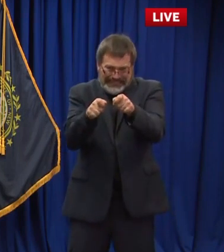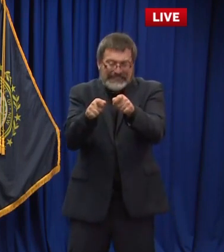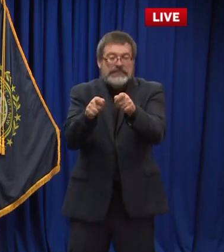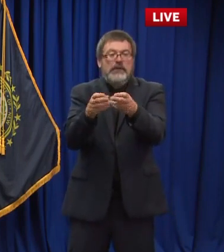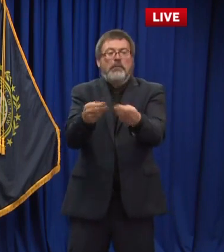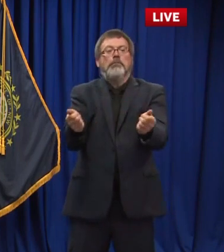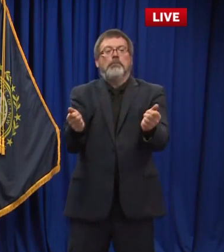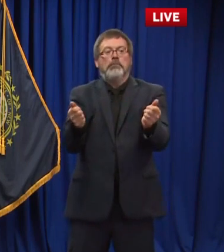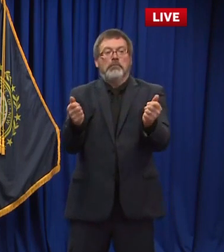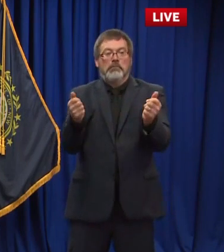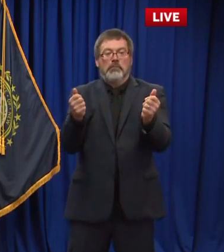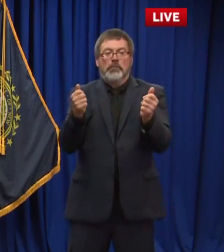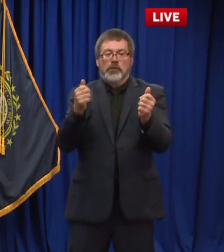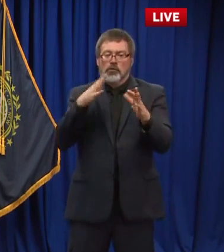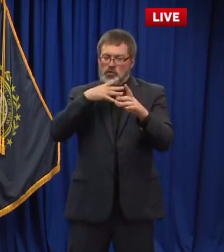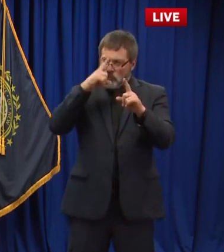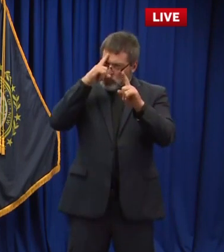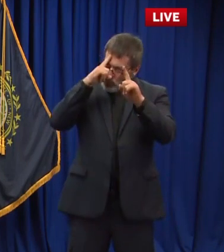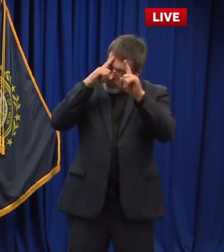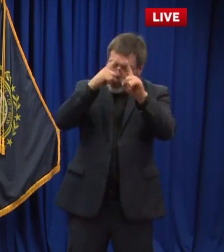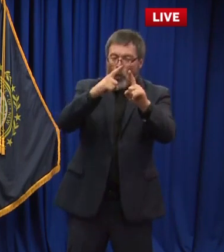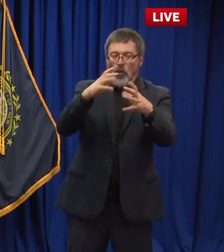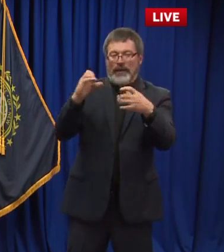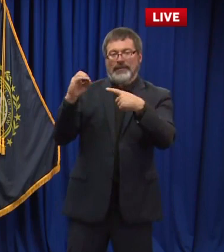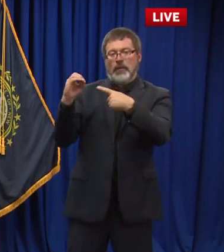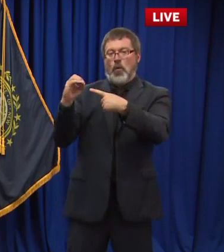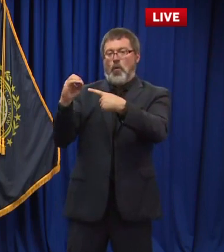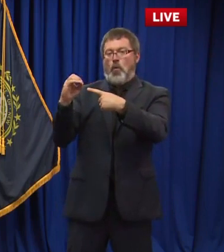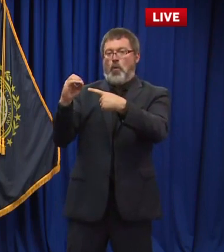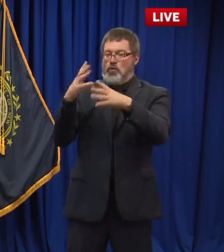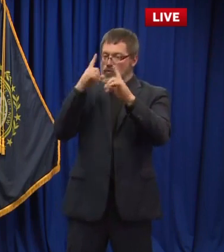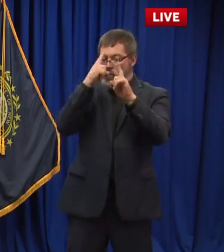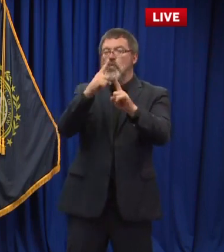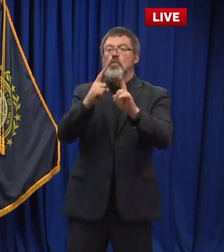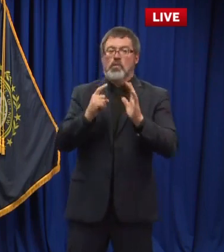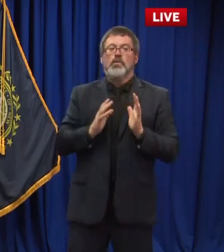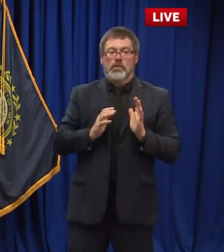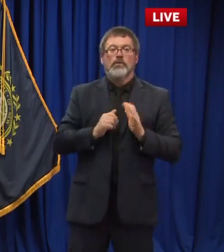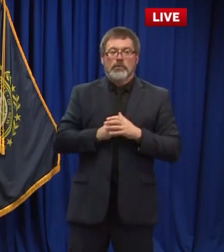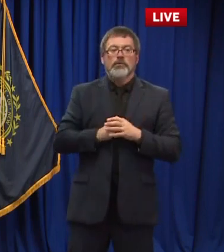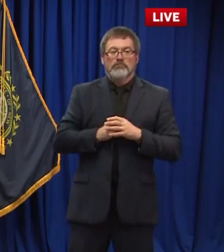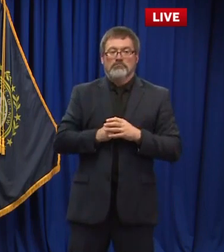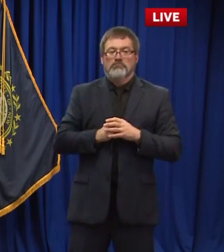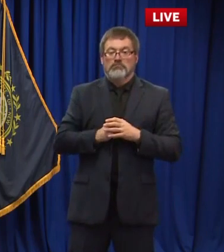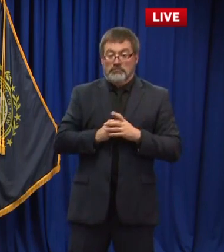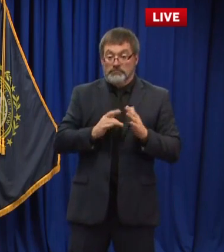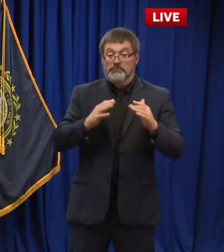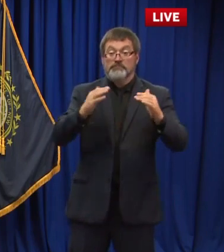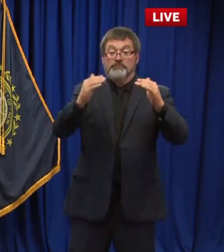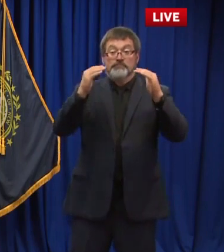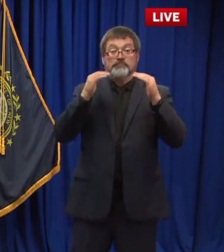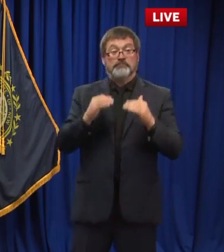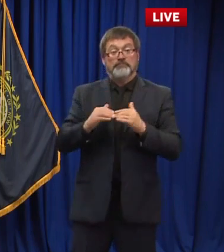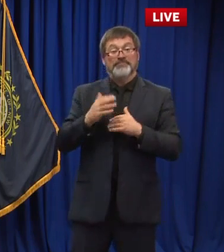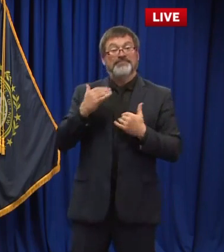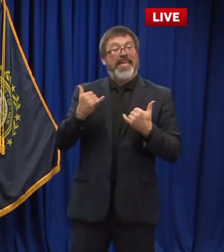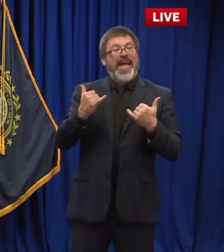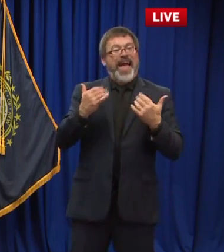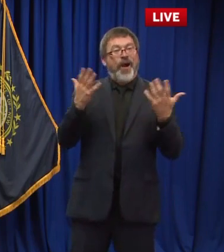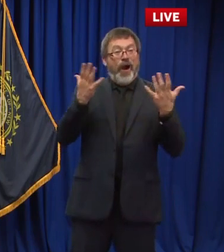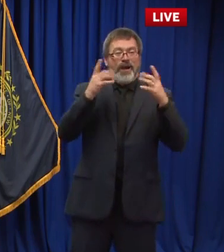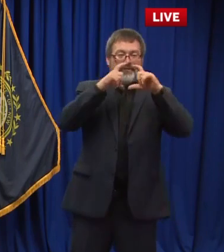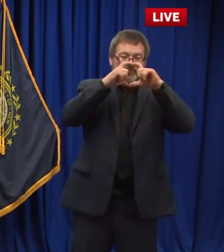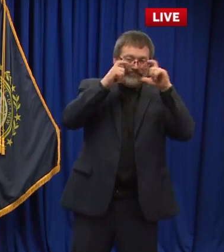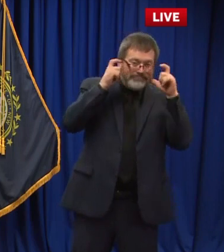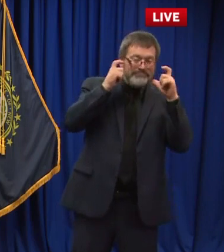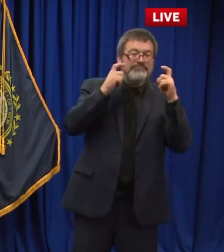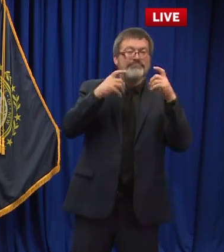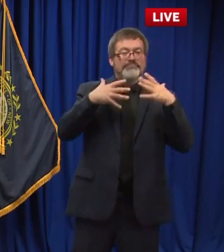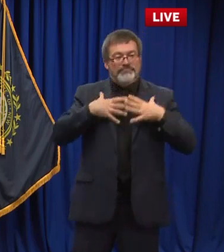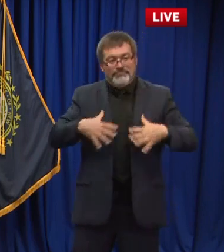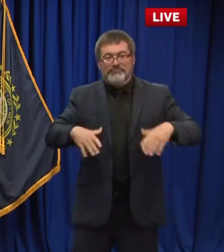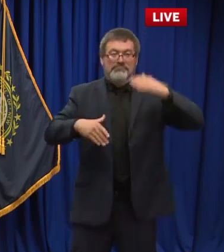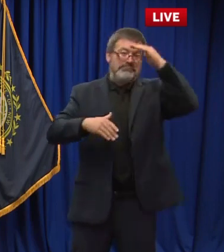WE HAVE A LONG WAY TO GO, AND WE WANT TO STAY ON TOP OF THIS ISSUE AND MAKE SURE WE ARE THERE AND GET THAT NUMBER DOWN TO ZERO.